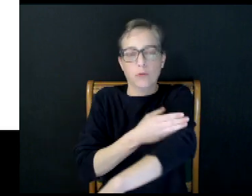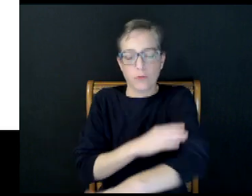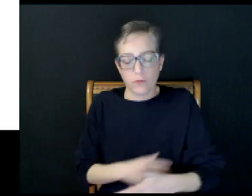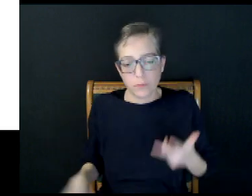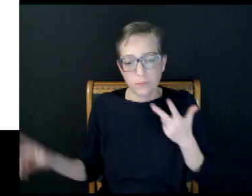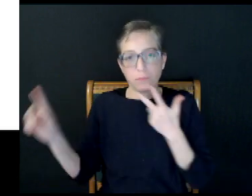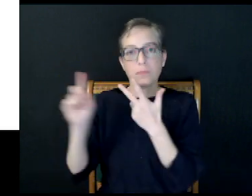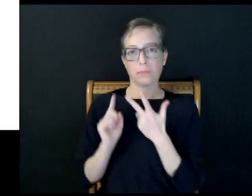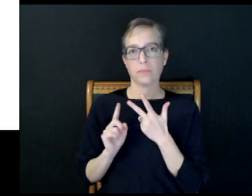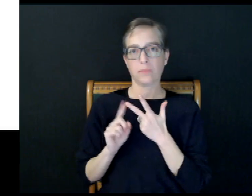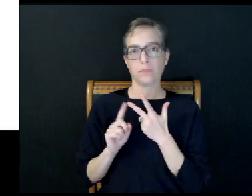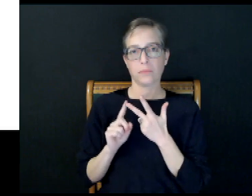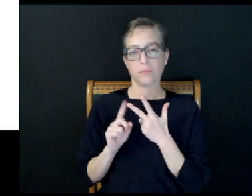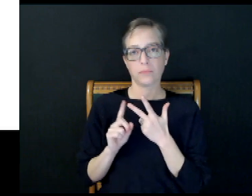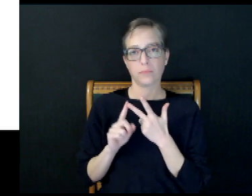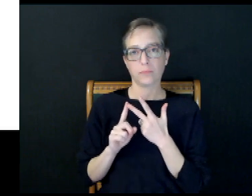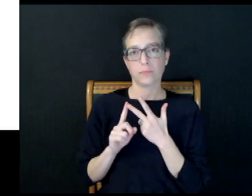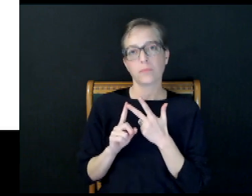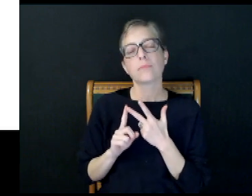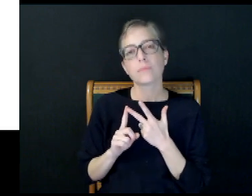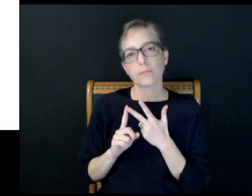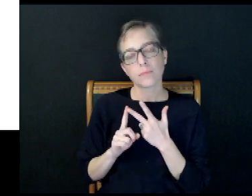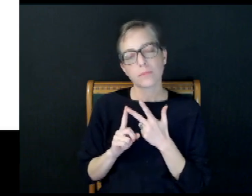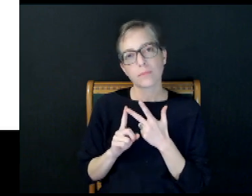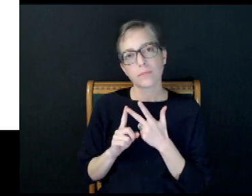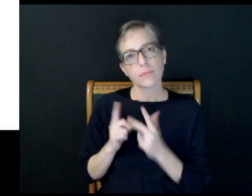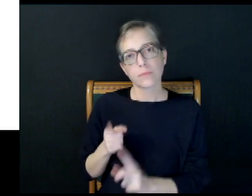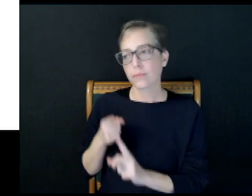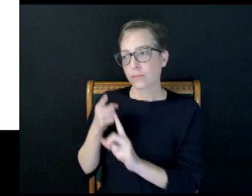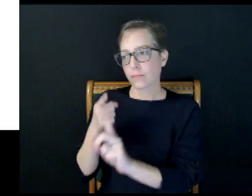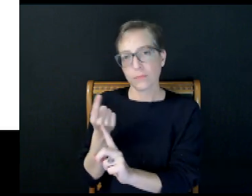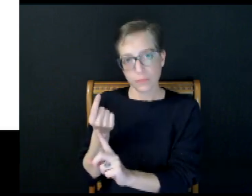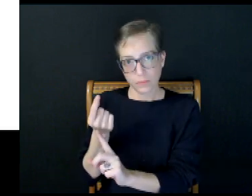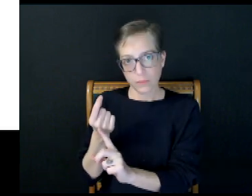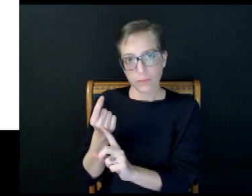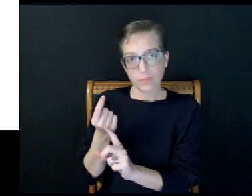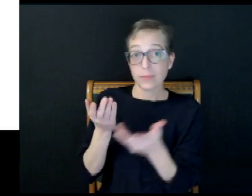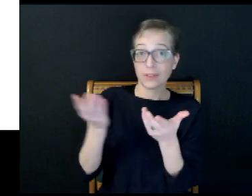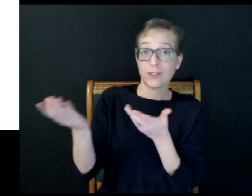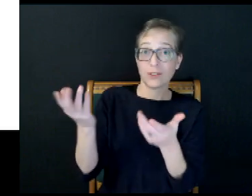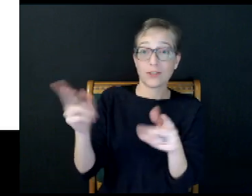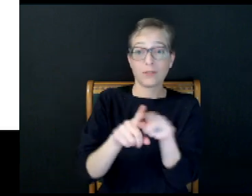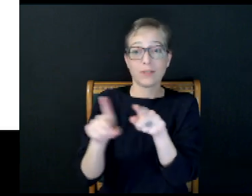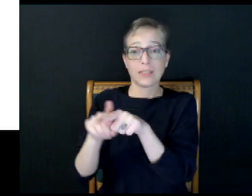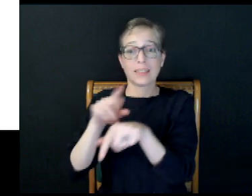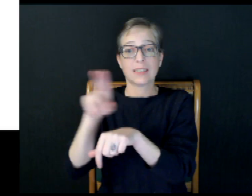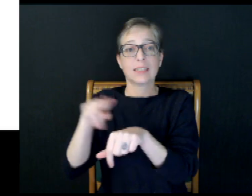Lastly, aim three to serve the national resource for the conduct of